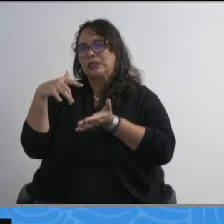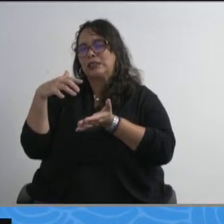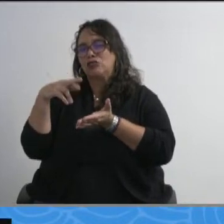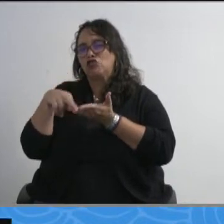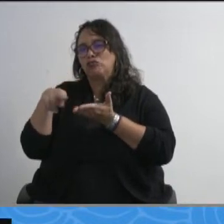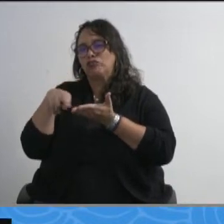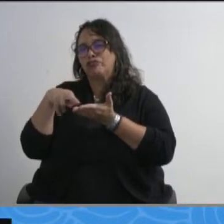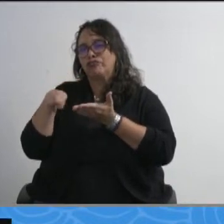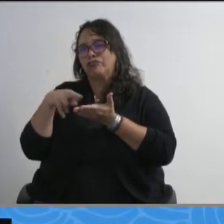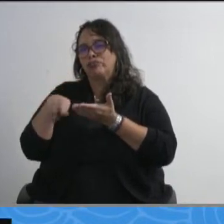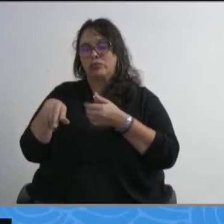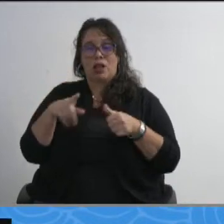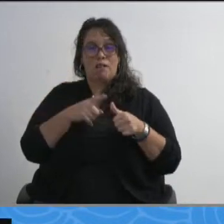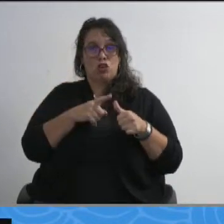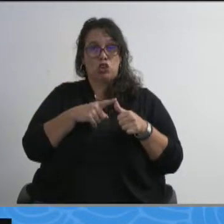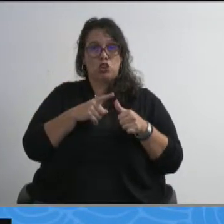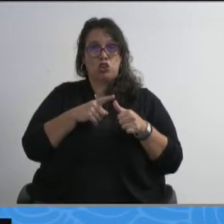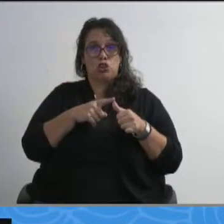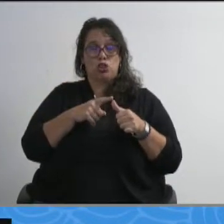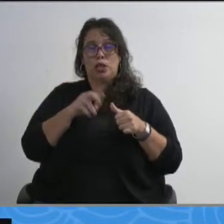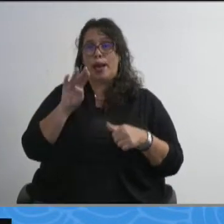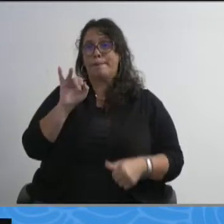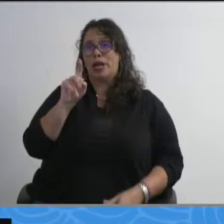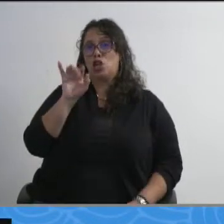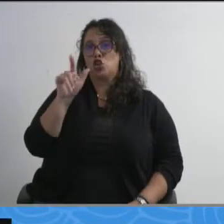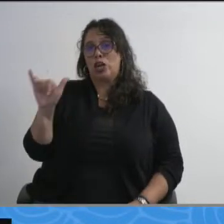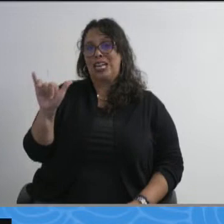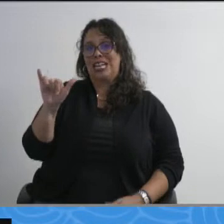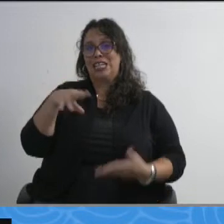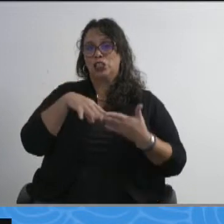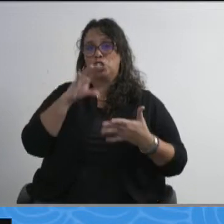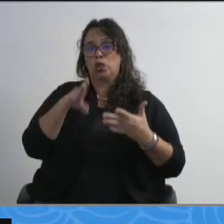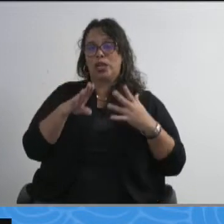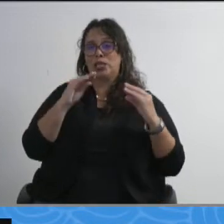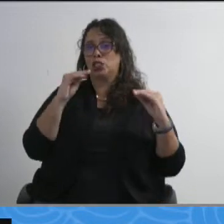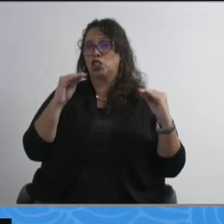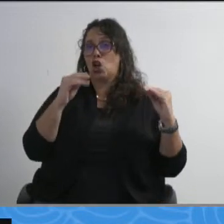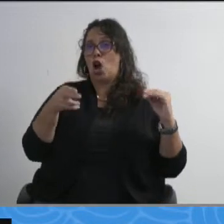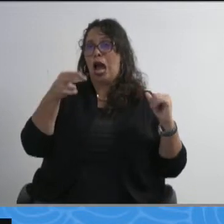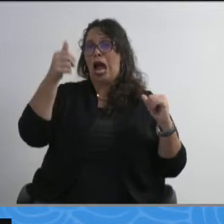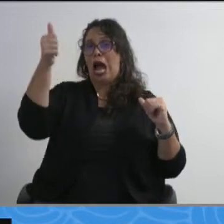"Are minority students being taught at higher rates than other students